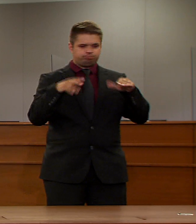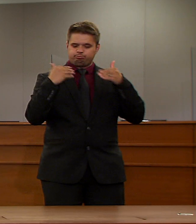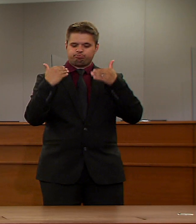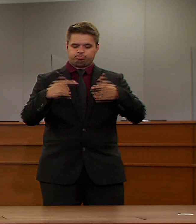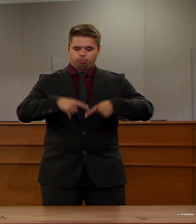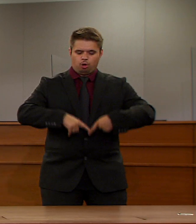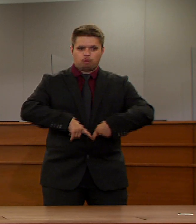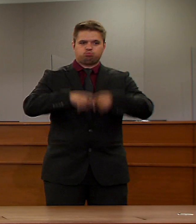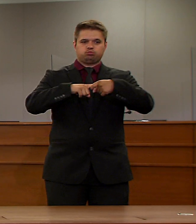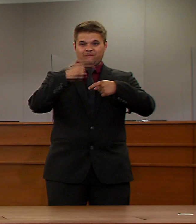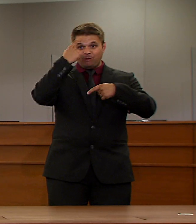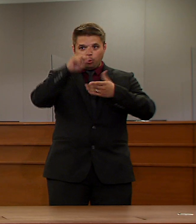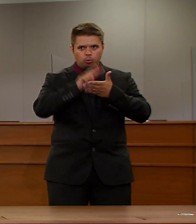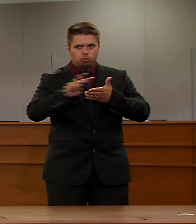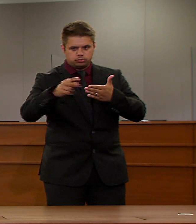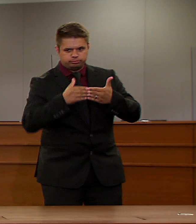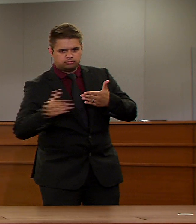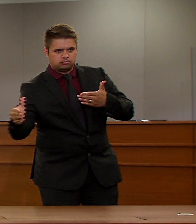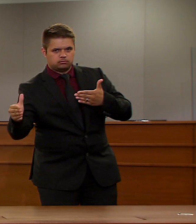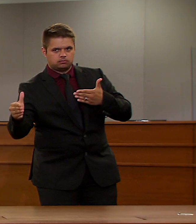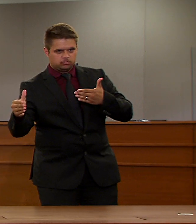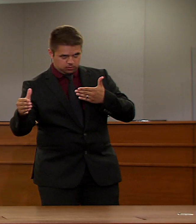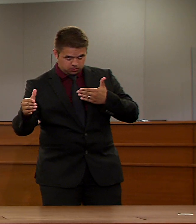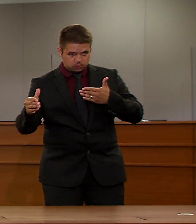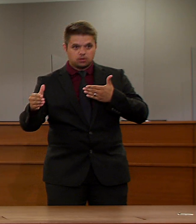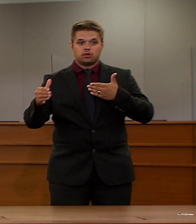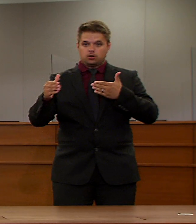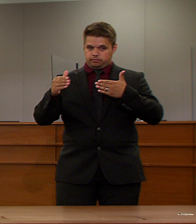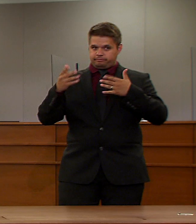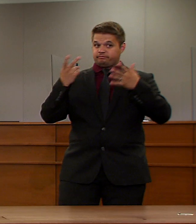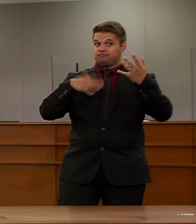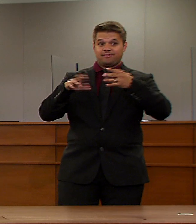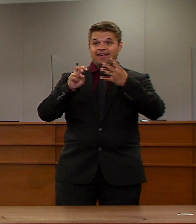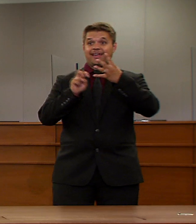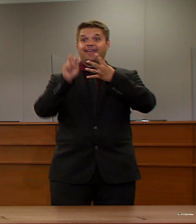state and that means Clark County remains in Phase 2.